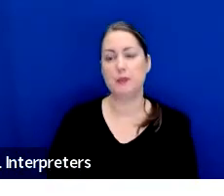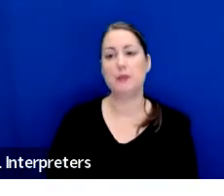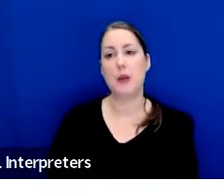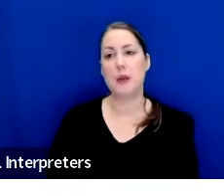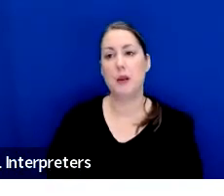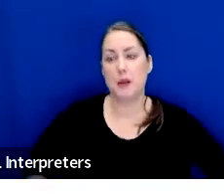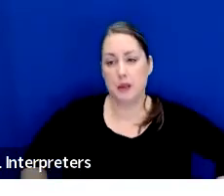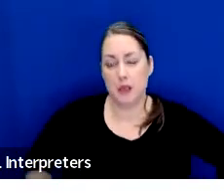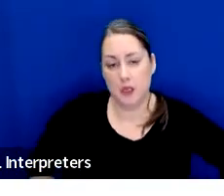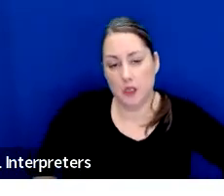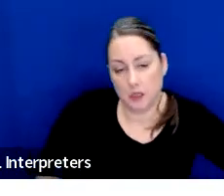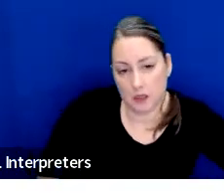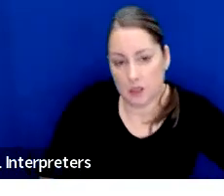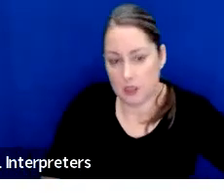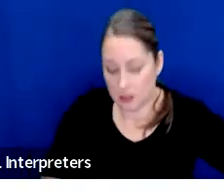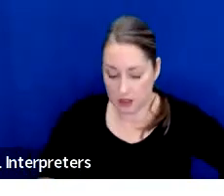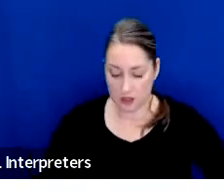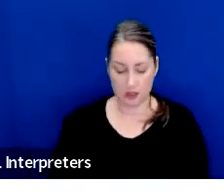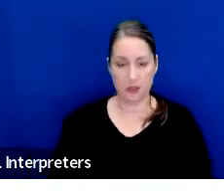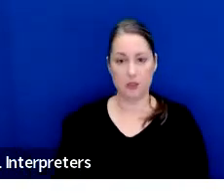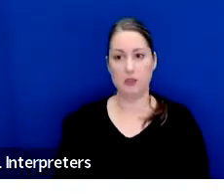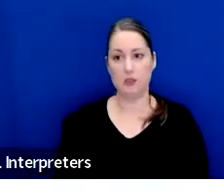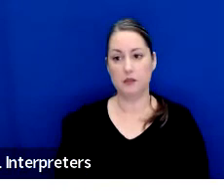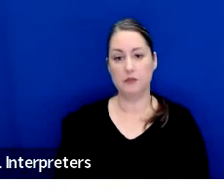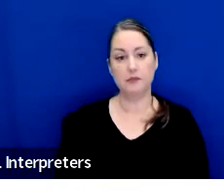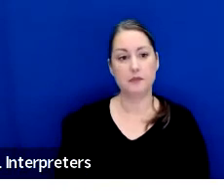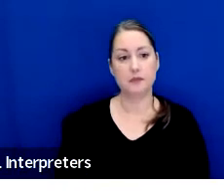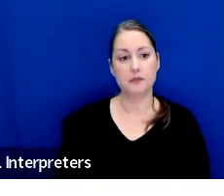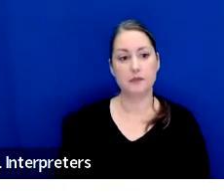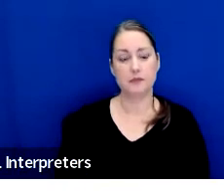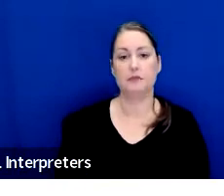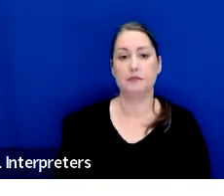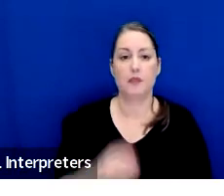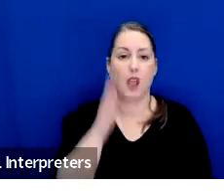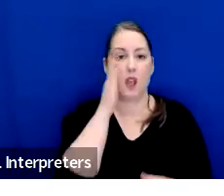Yeah. Okay. I think I can share my screen here